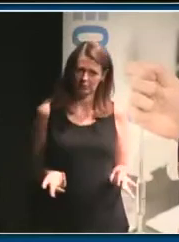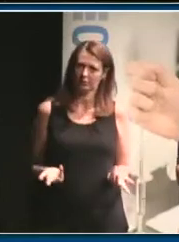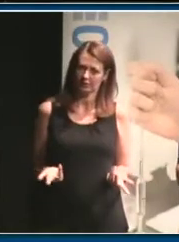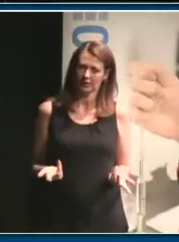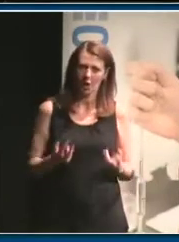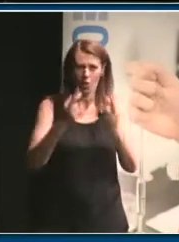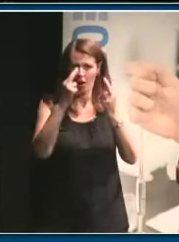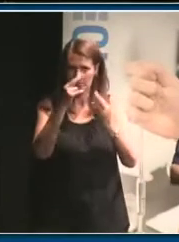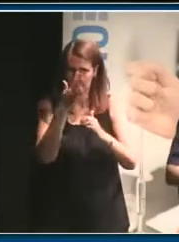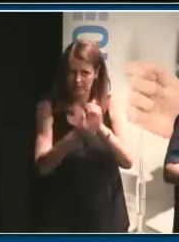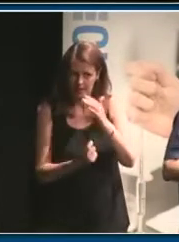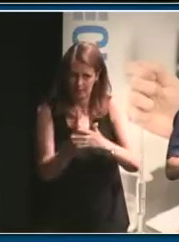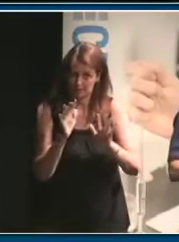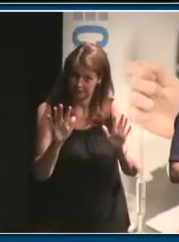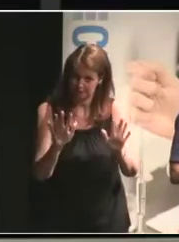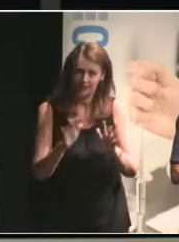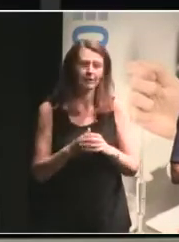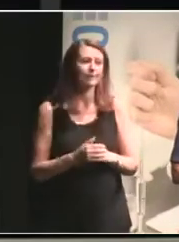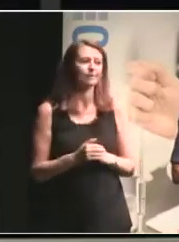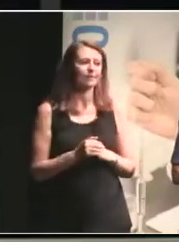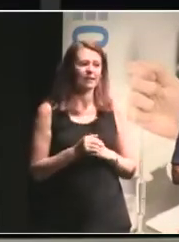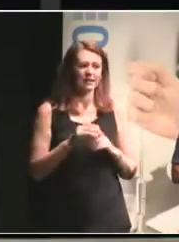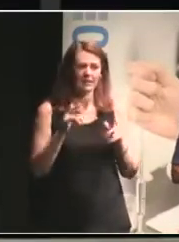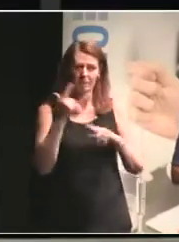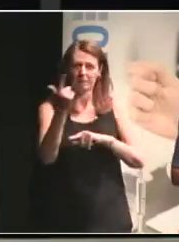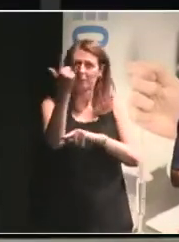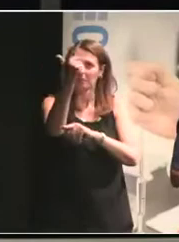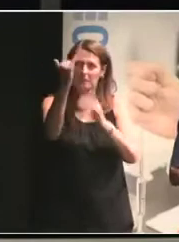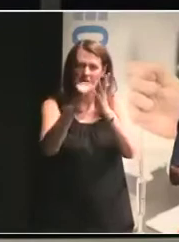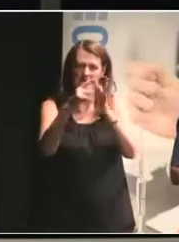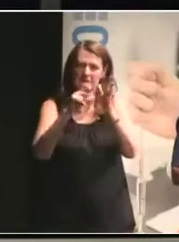never happens, all right? Maybe in the deepest of space somewhere halfway between